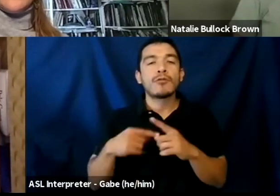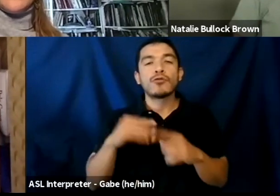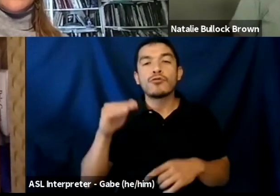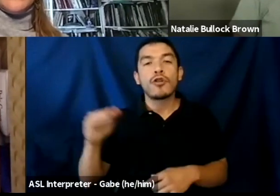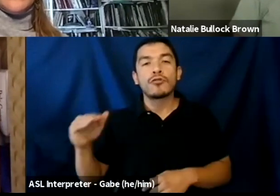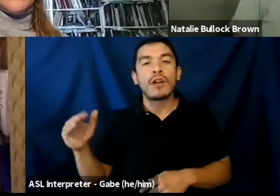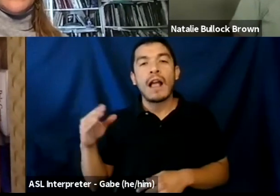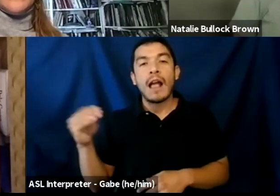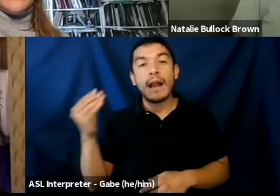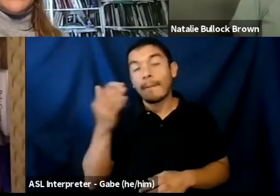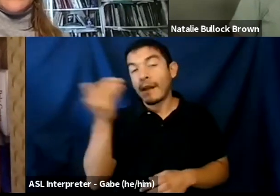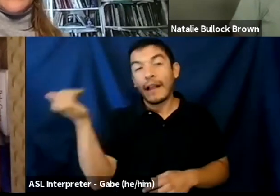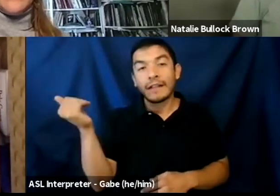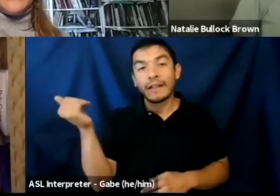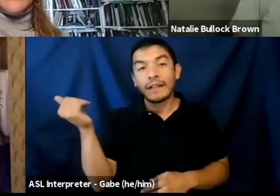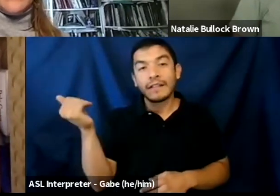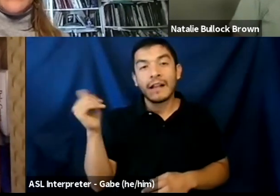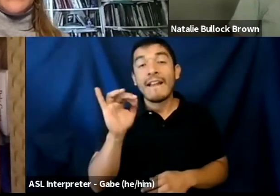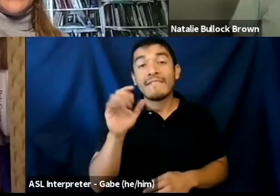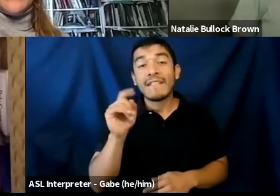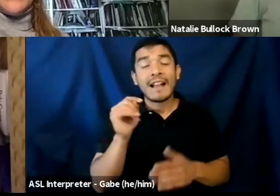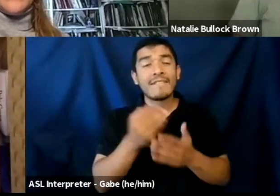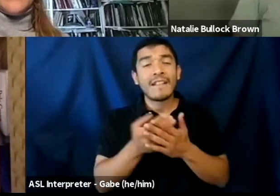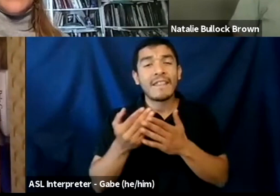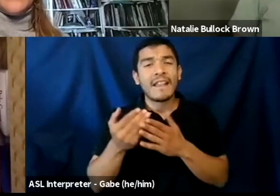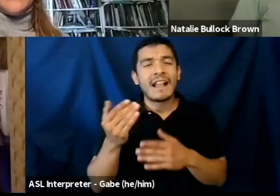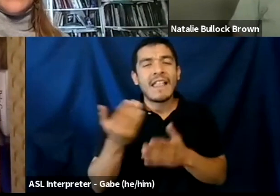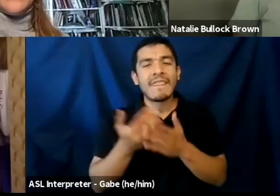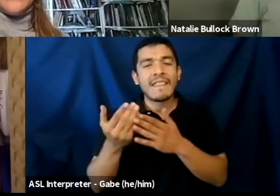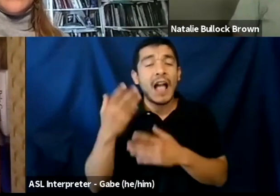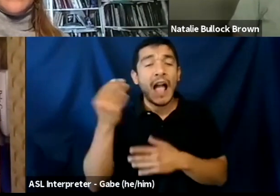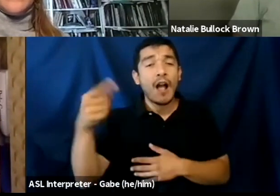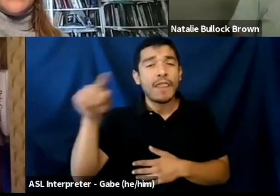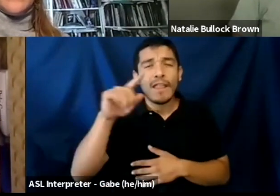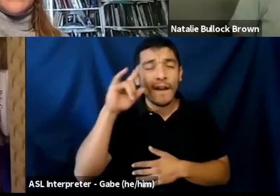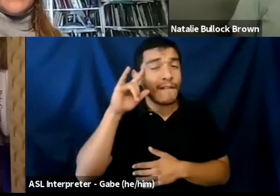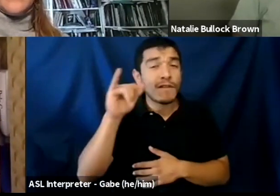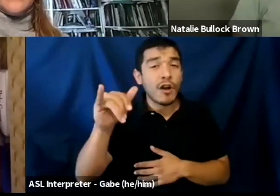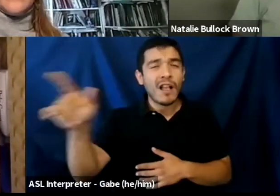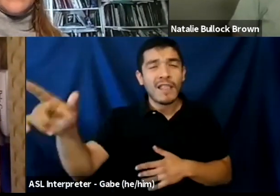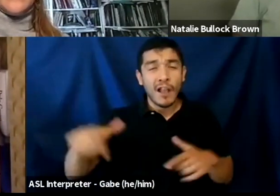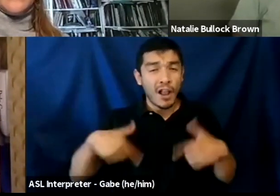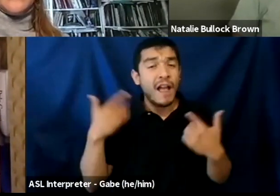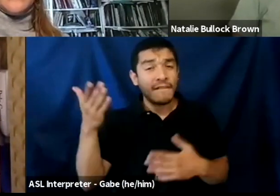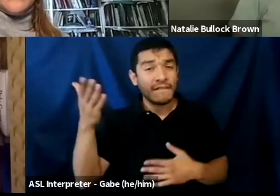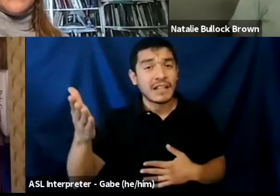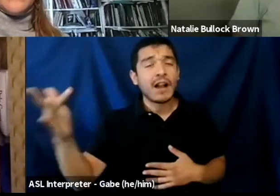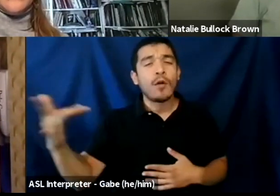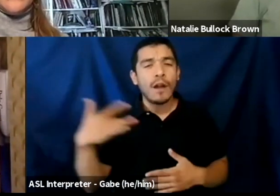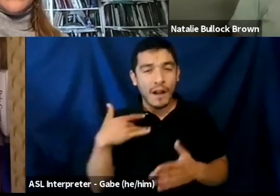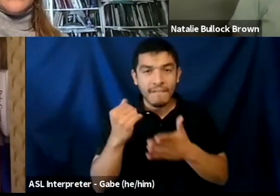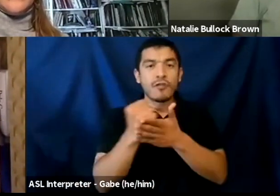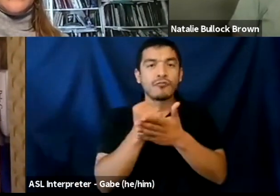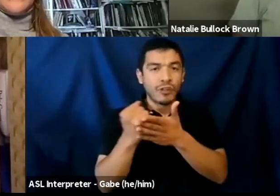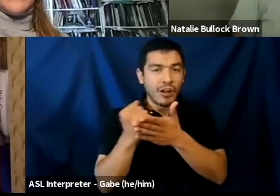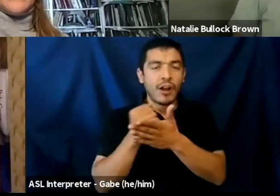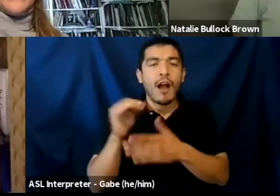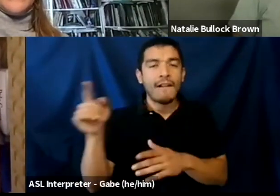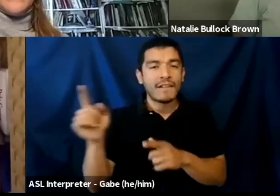Because the fact of the matter is these things are out there forever. This is their lives. There's a record of this moment in their lives.